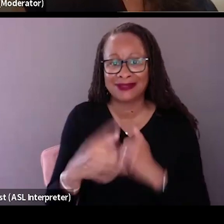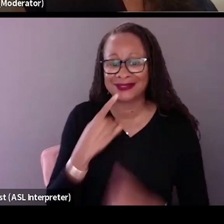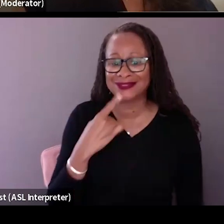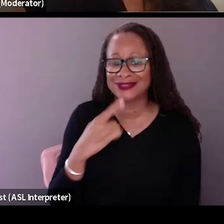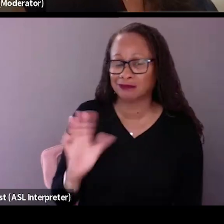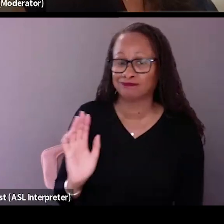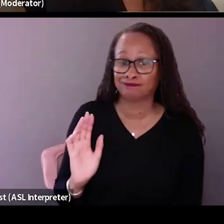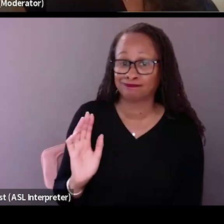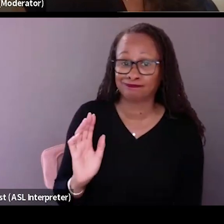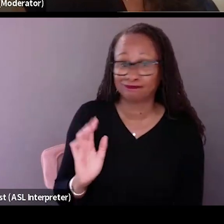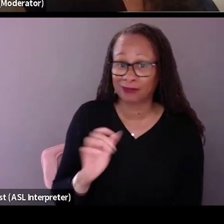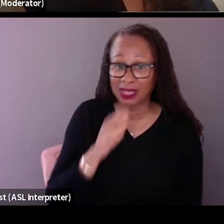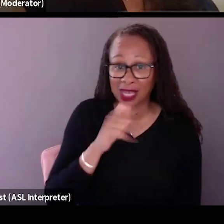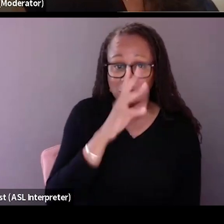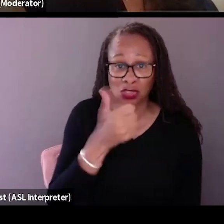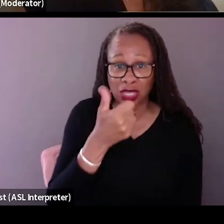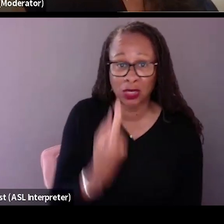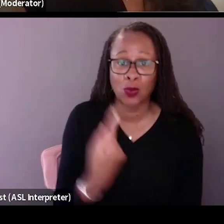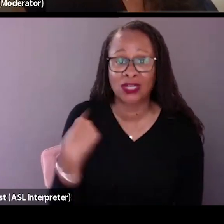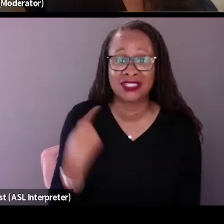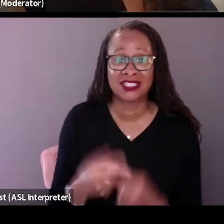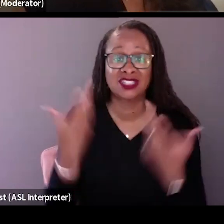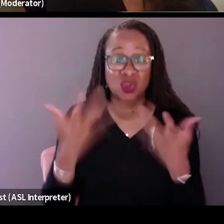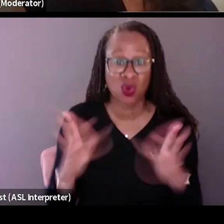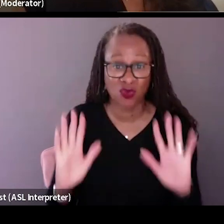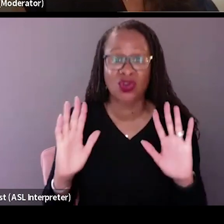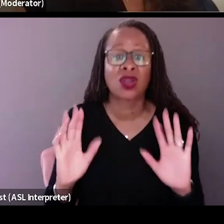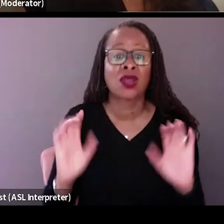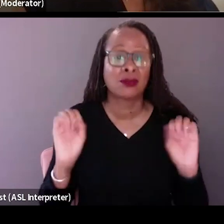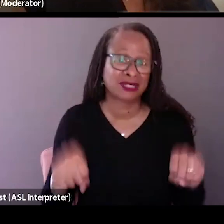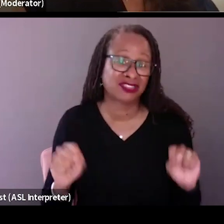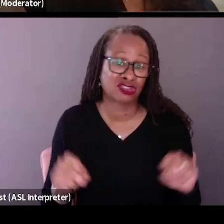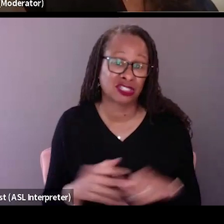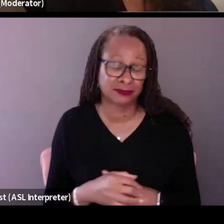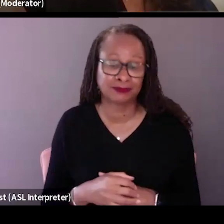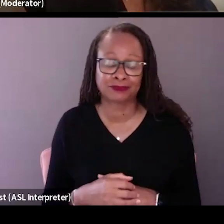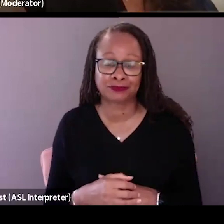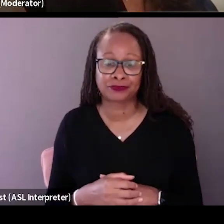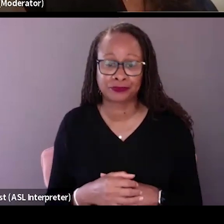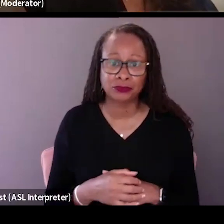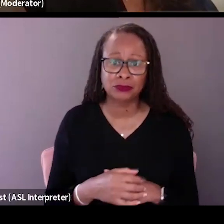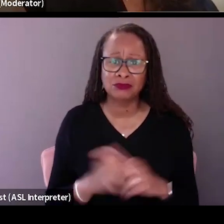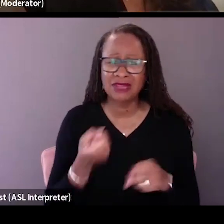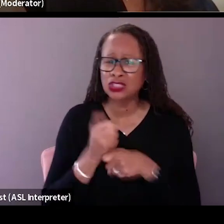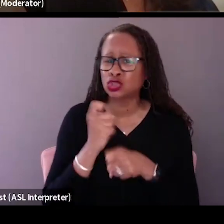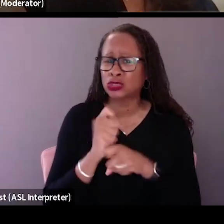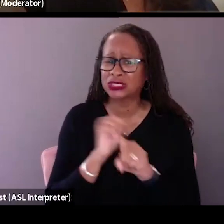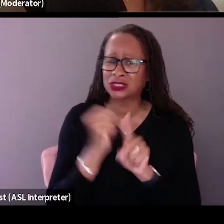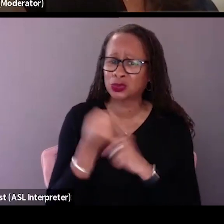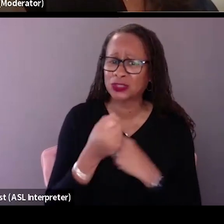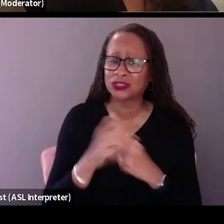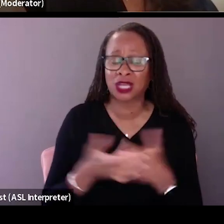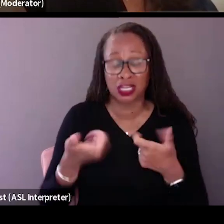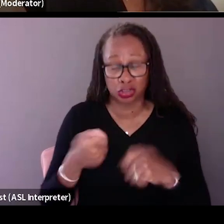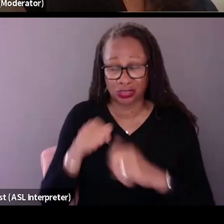they're not gonna talk to anybody until it's over potentially. It was tricky, you know. You try to get in as many different ways